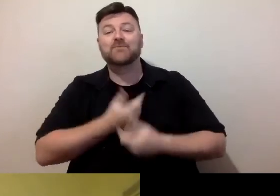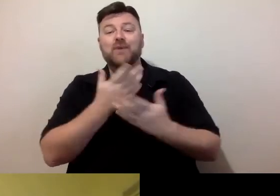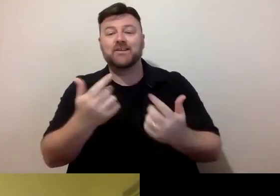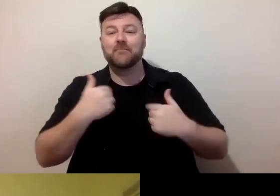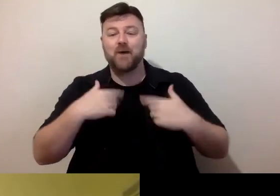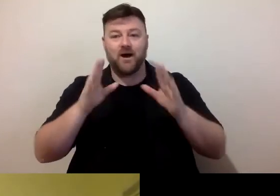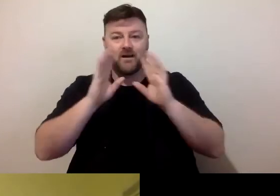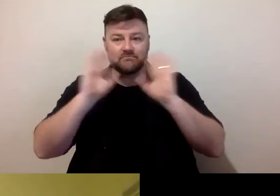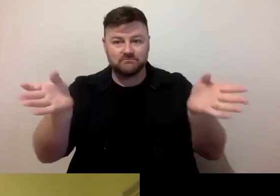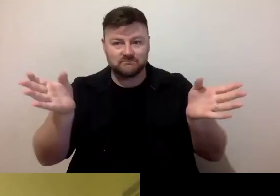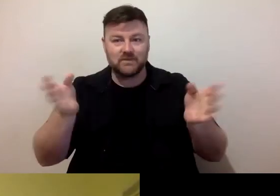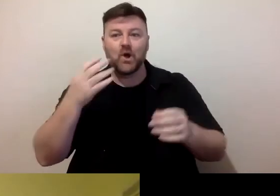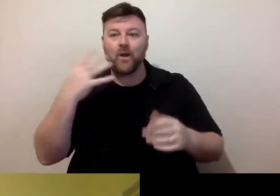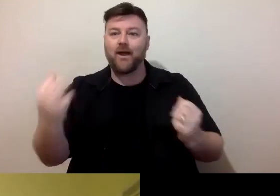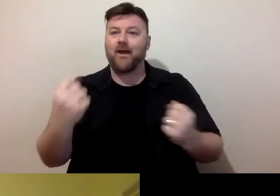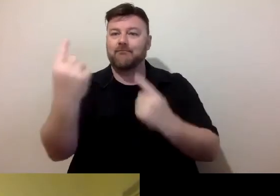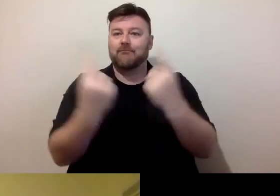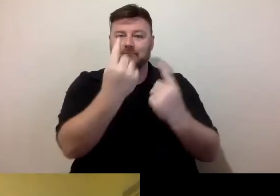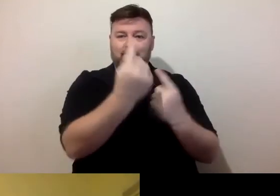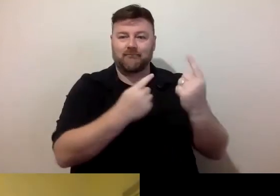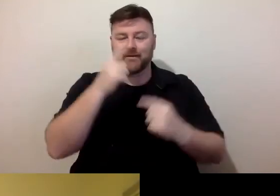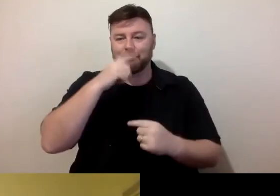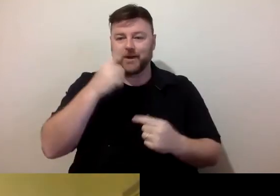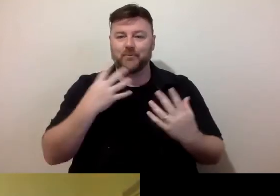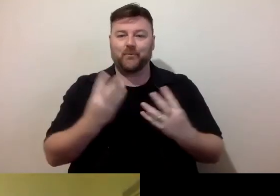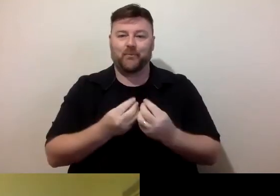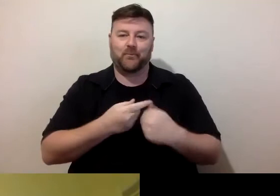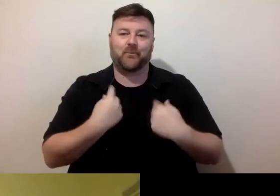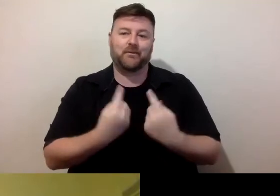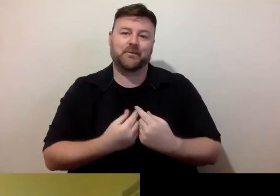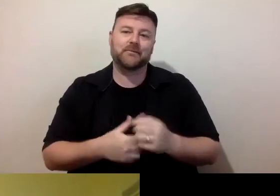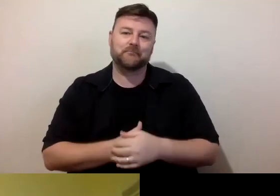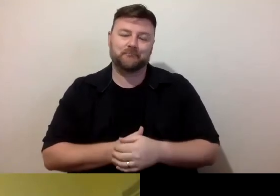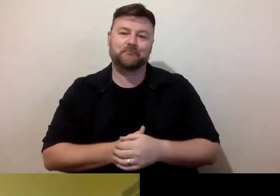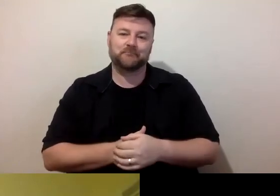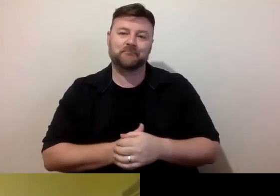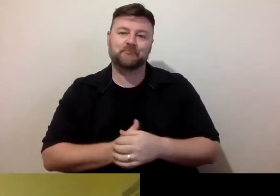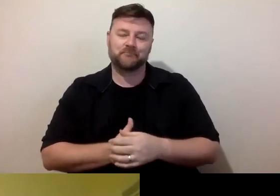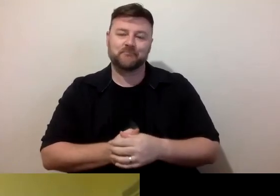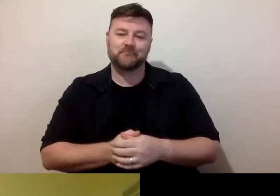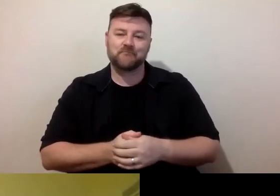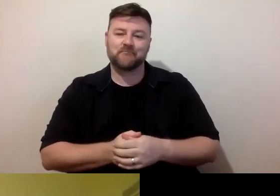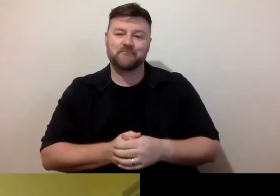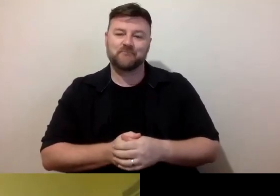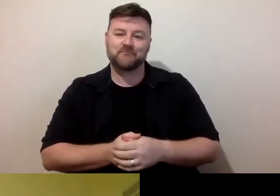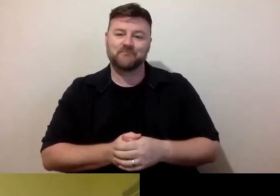I'm lucky enough to have the resources to employ and dancers to work with. Great. Thank you.